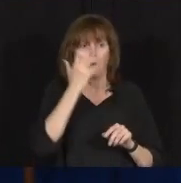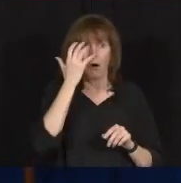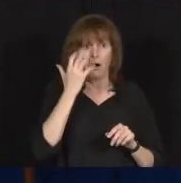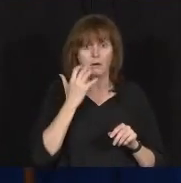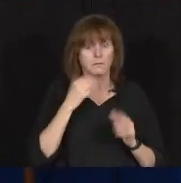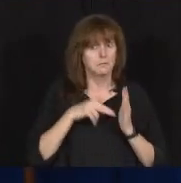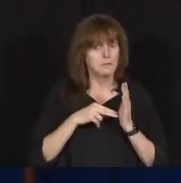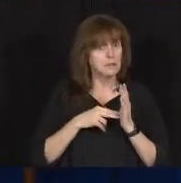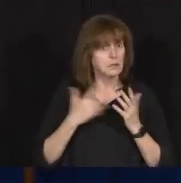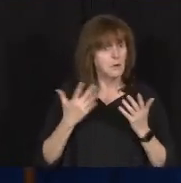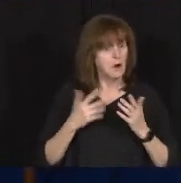We know that we have a very